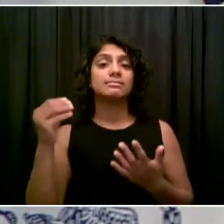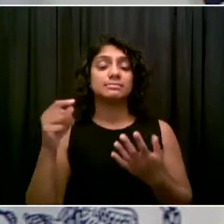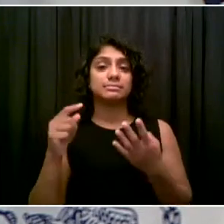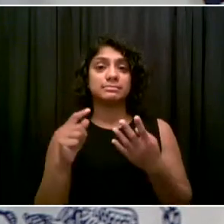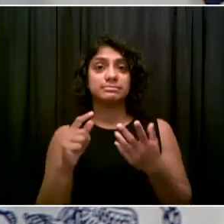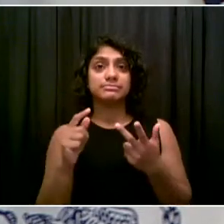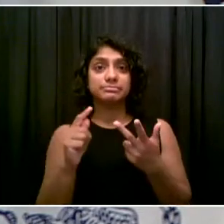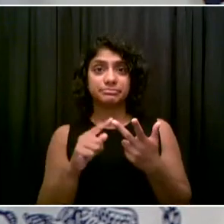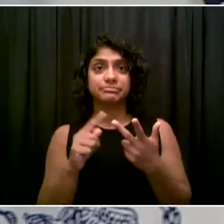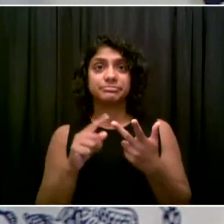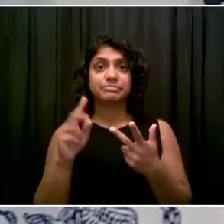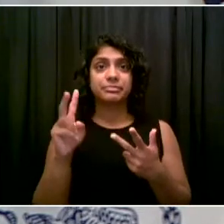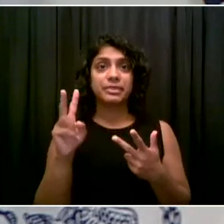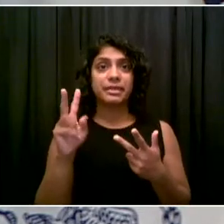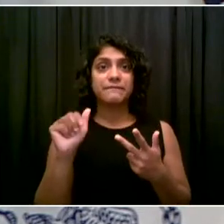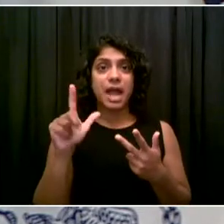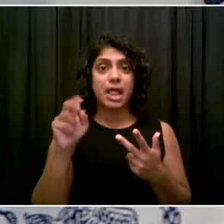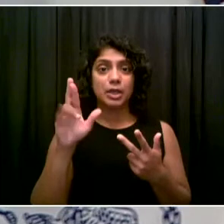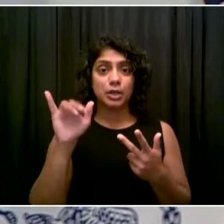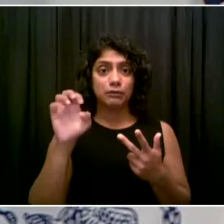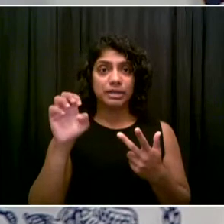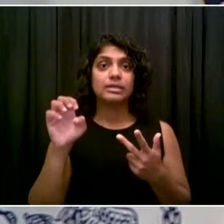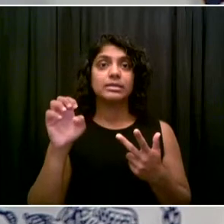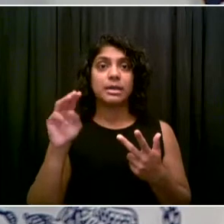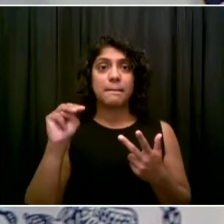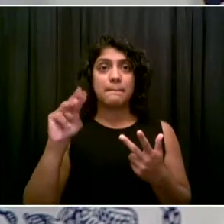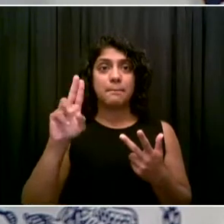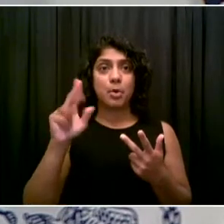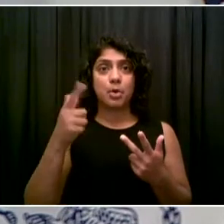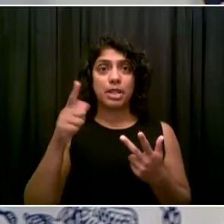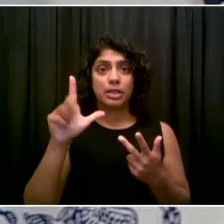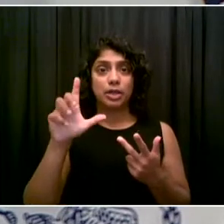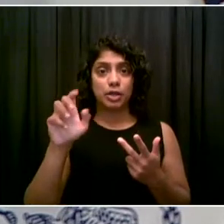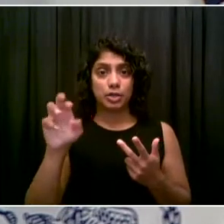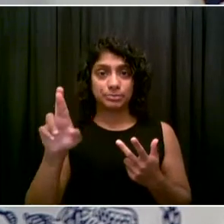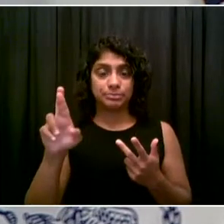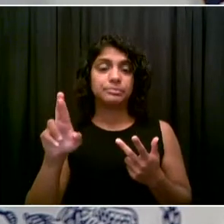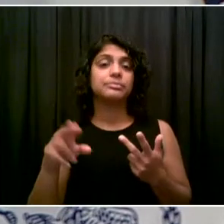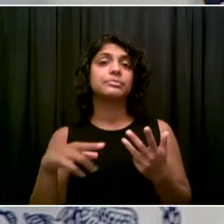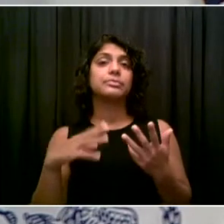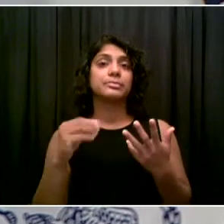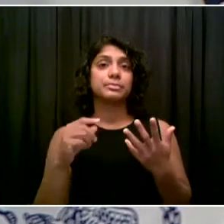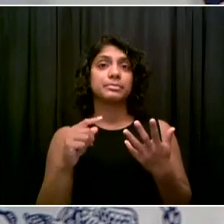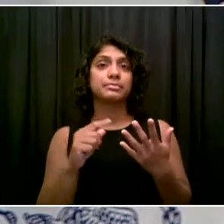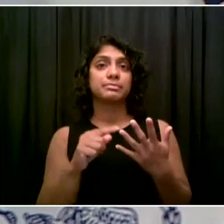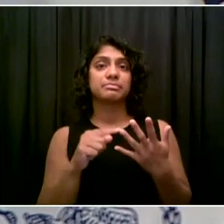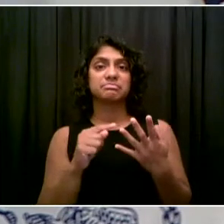MULLIGAN, HEALTH